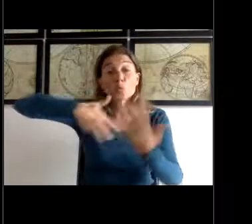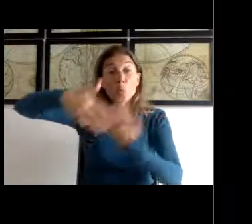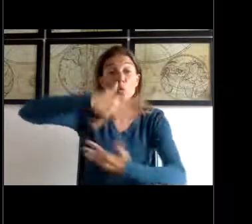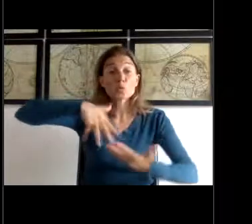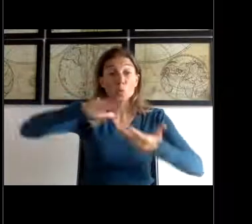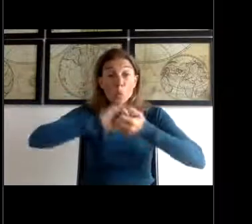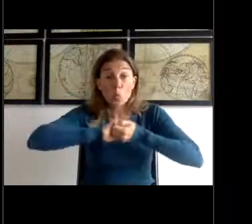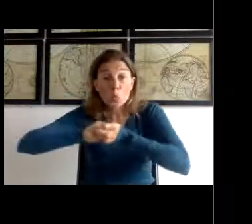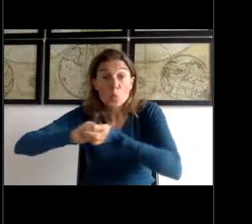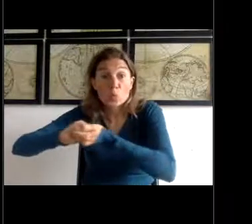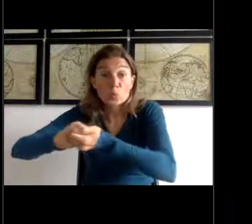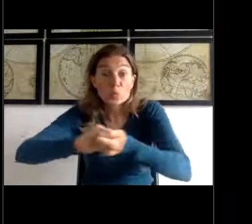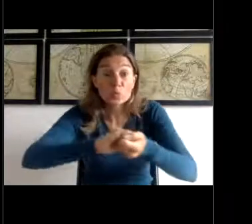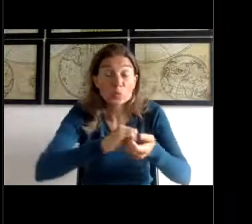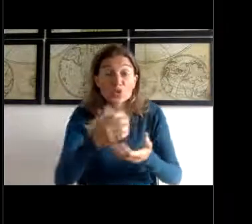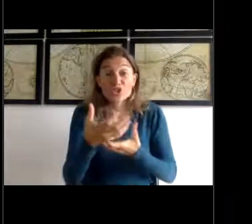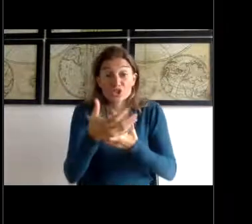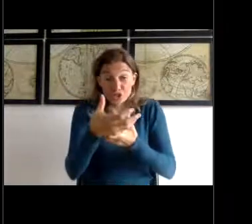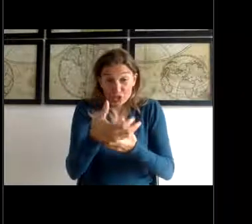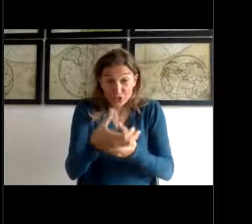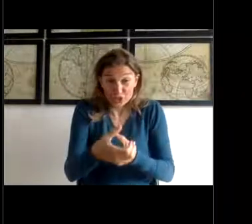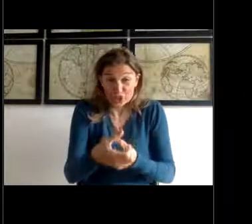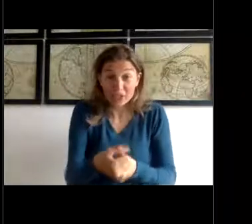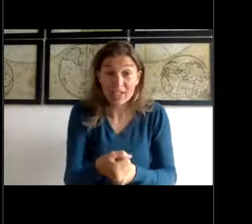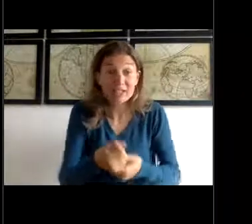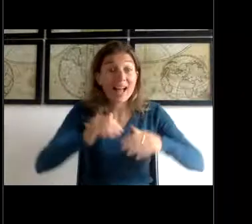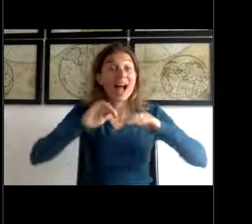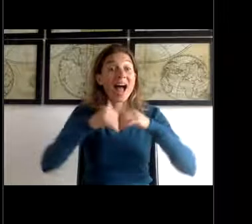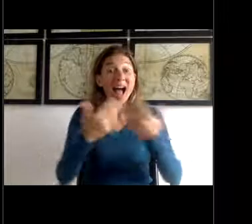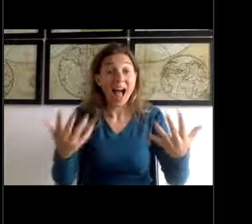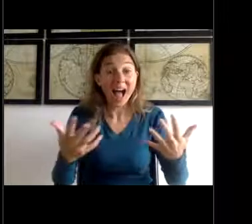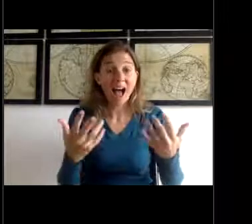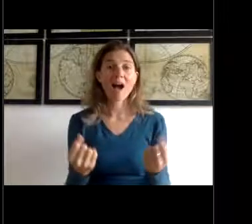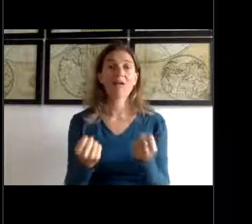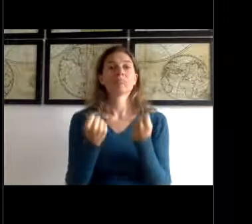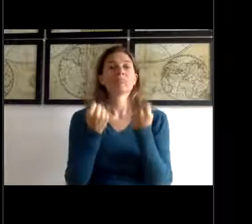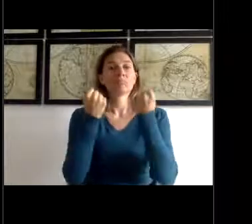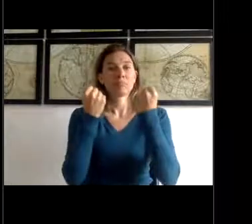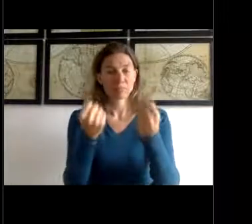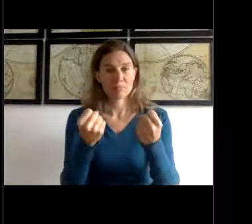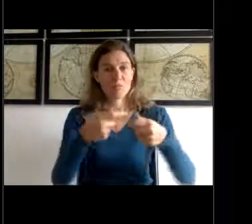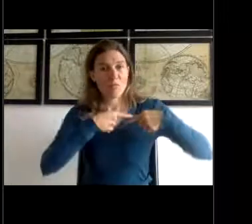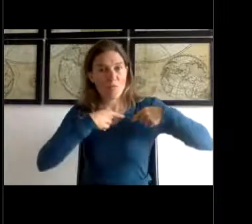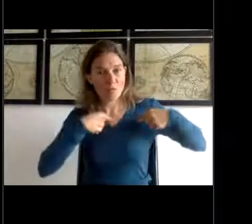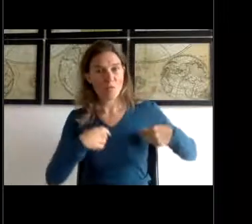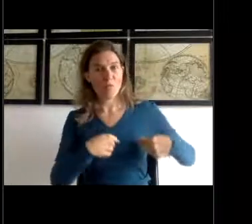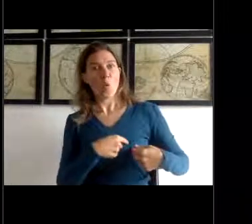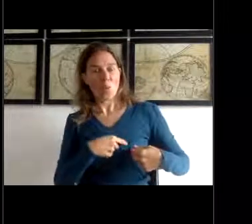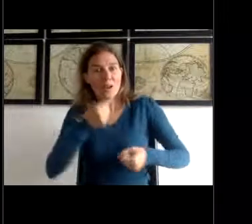through individual and collective volunteer action, leading to sustainable outcomes for people by people."